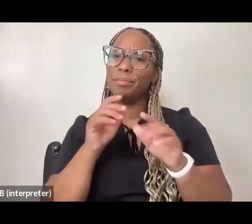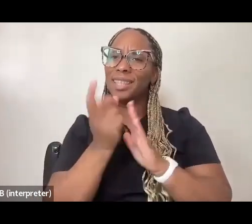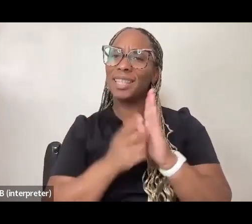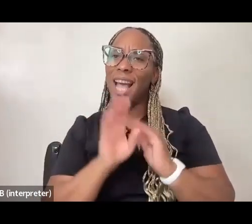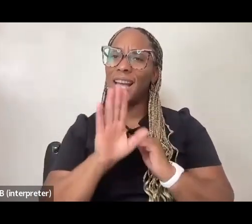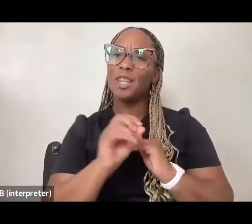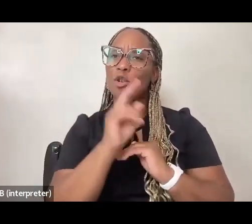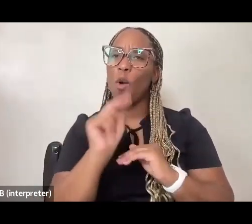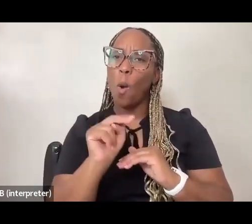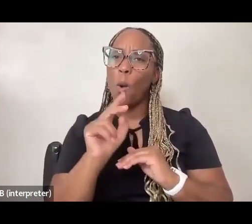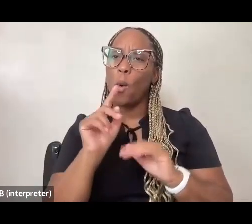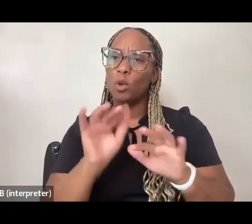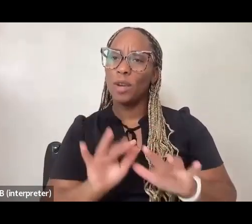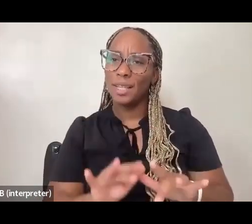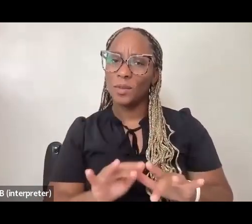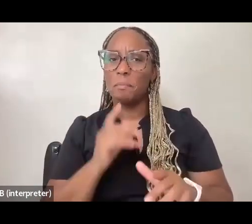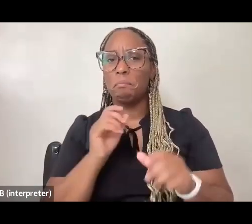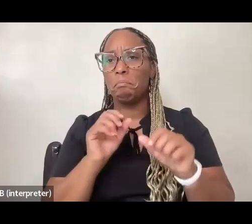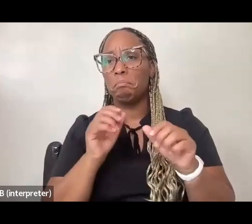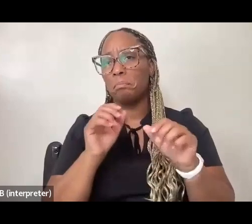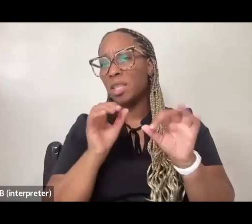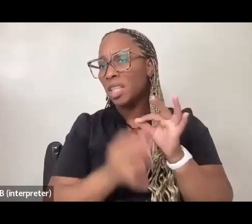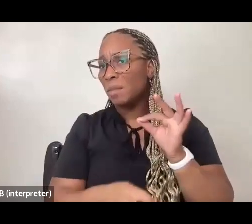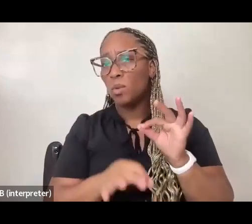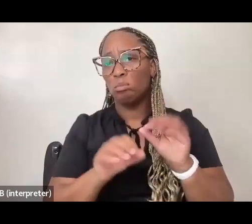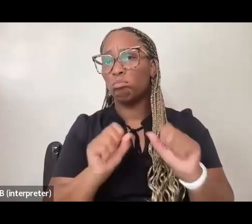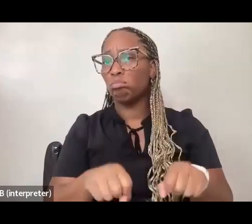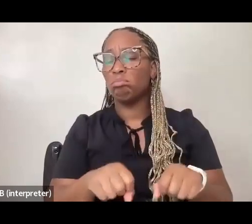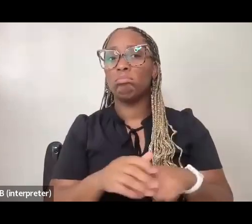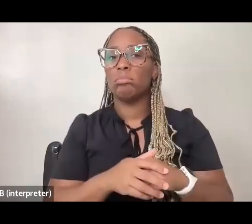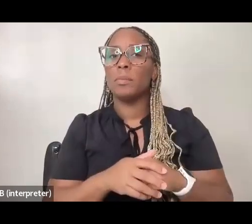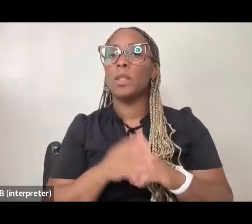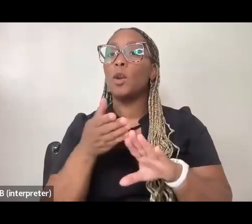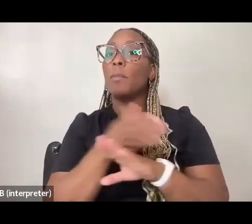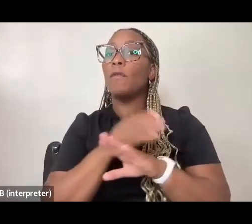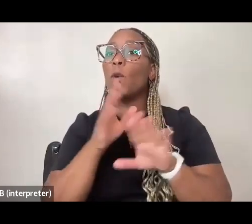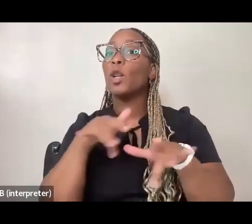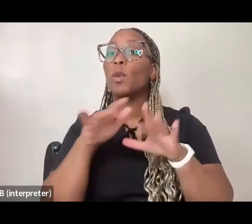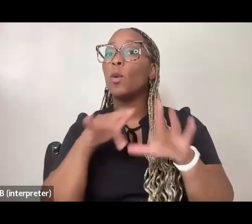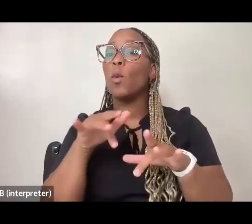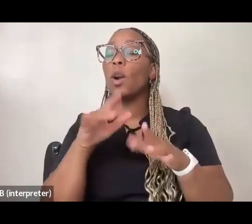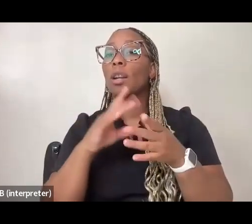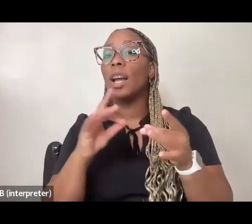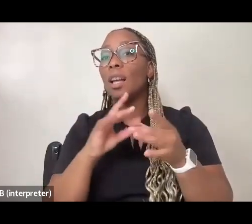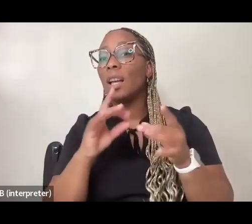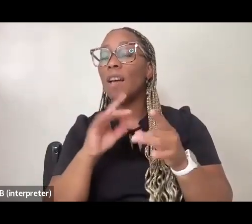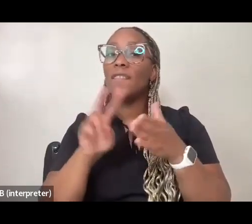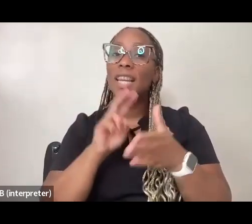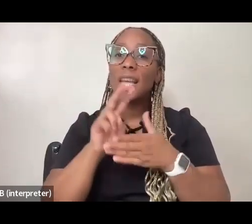and it can help you within that process. Before recording a narrated video or piece of audio, just